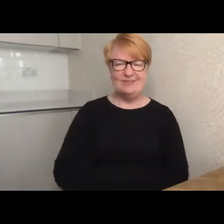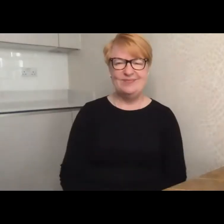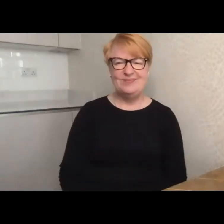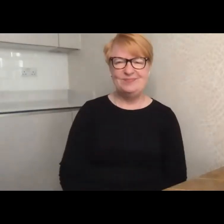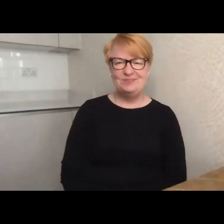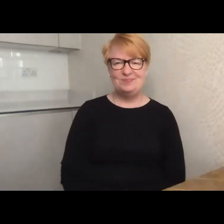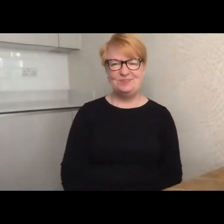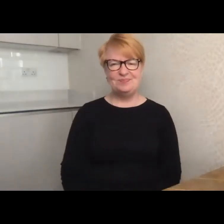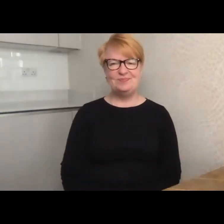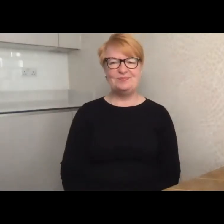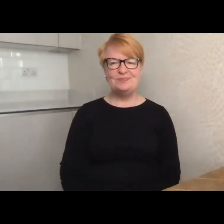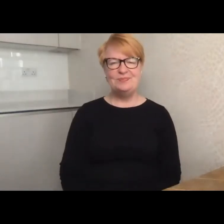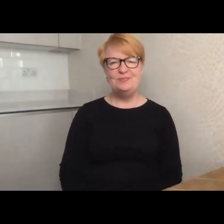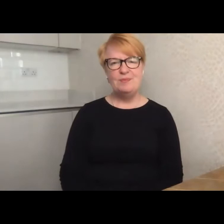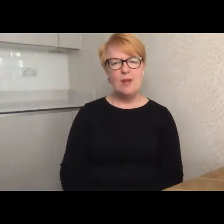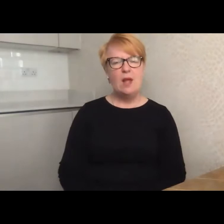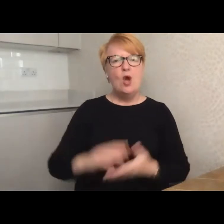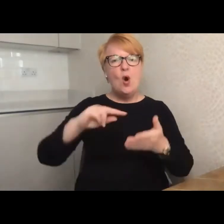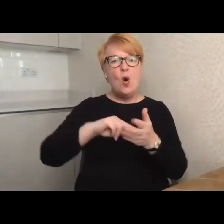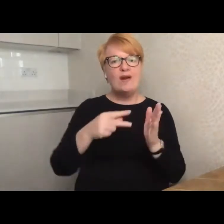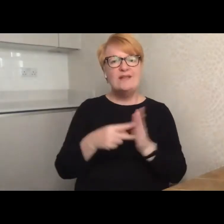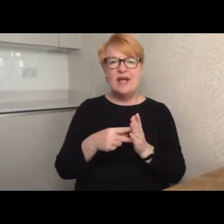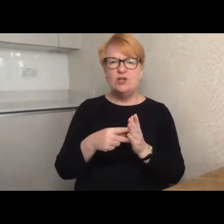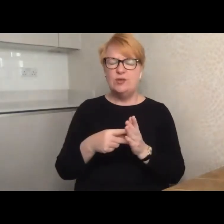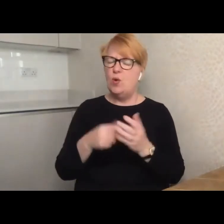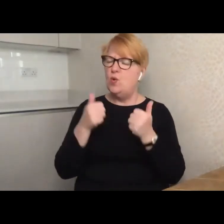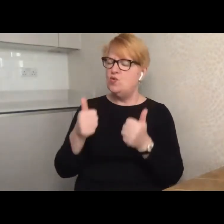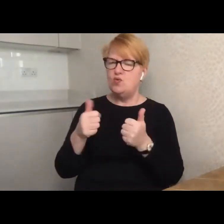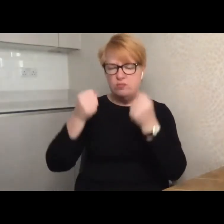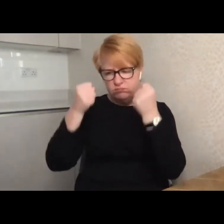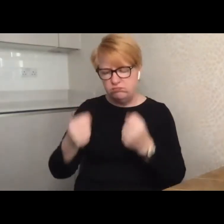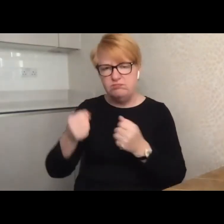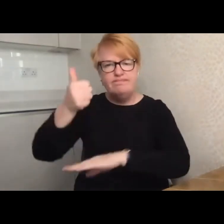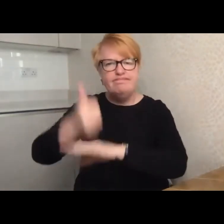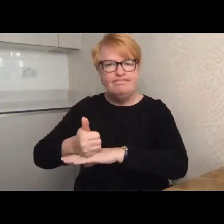deeply rooted in its local and organises a whole raft of really fantastic experimental